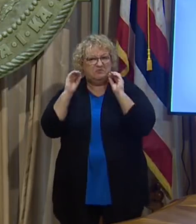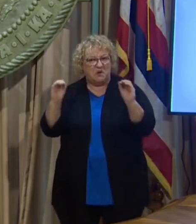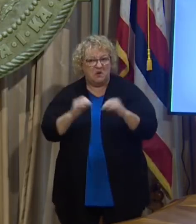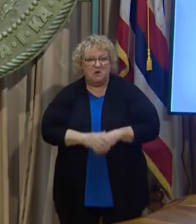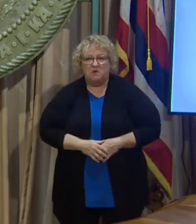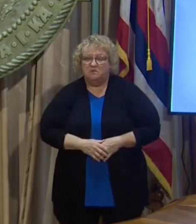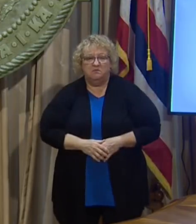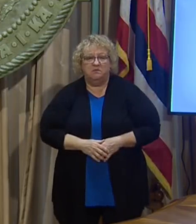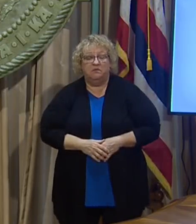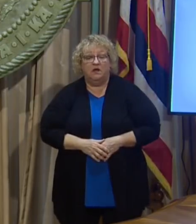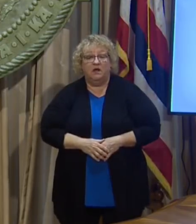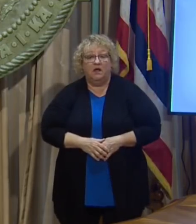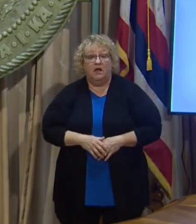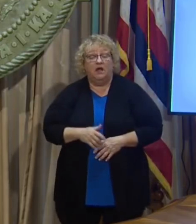UNDER 18 YEARS OLD.